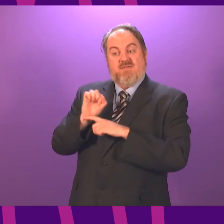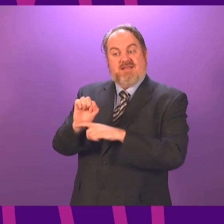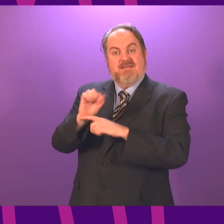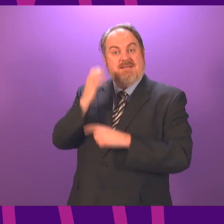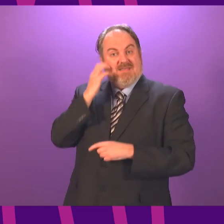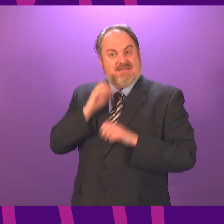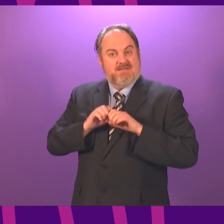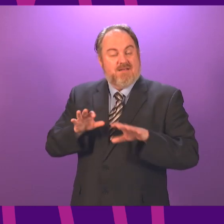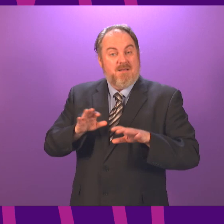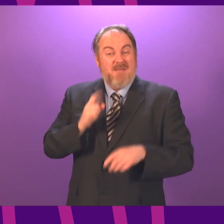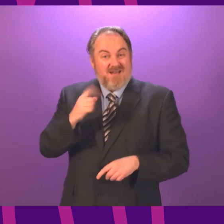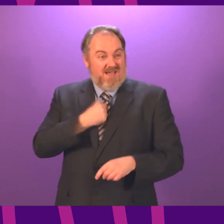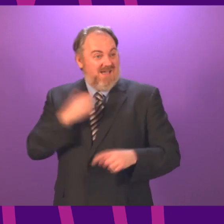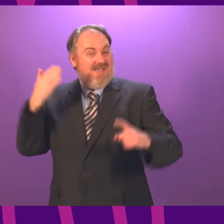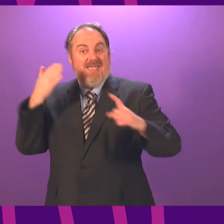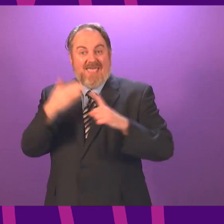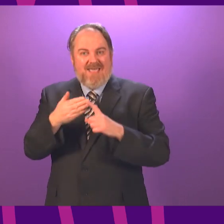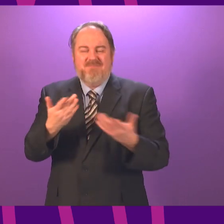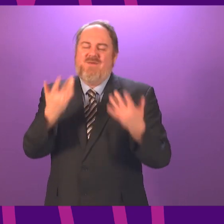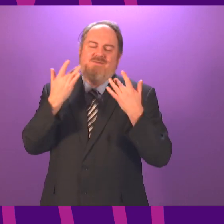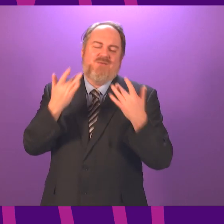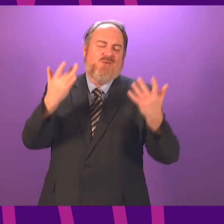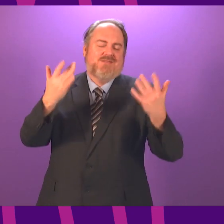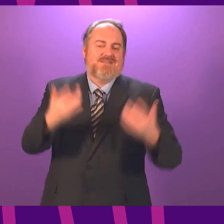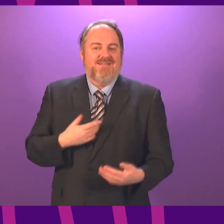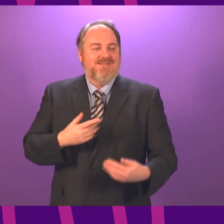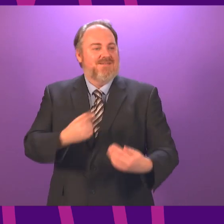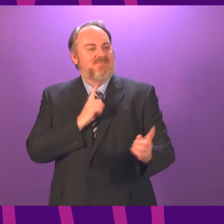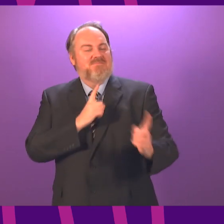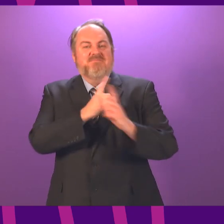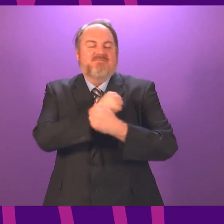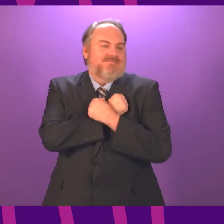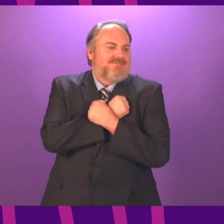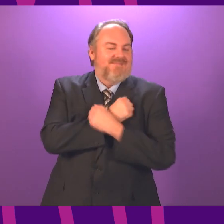hug loved ones and go about our business in the way that we all want to do. I think that